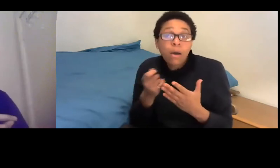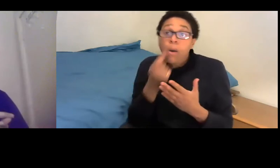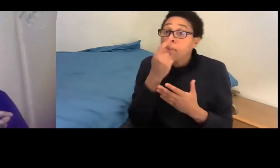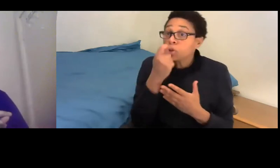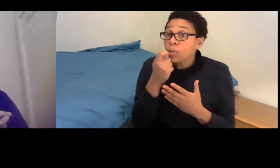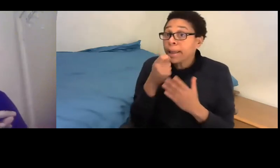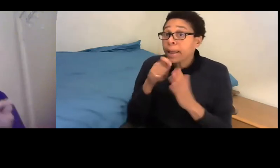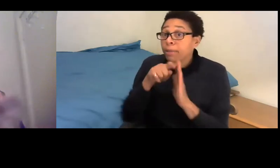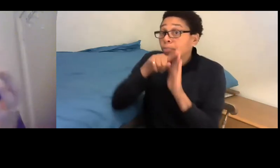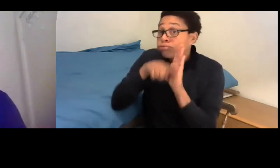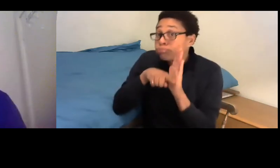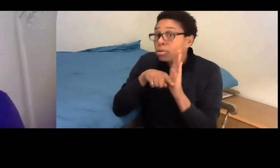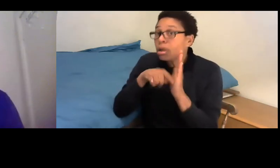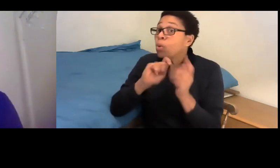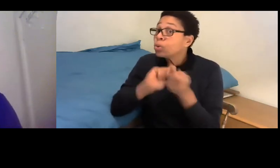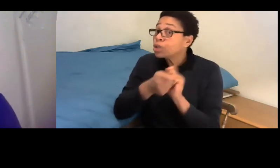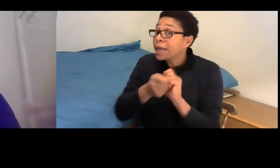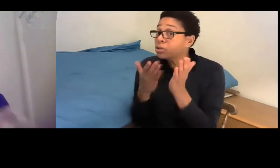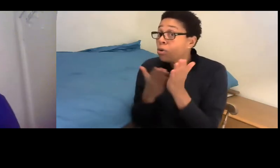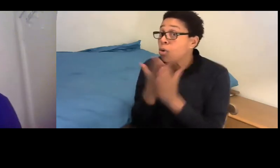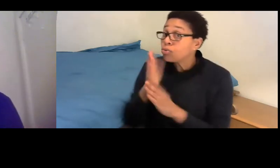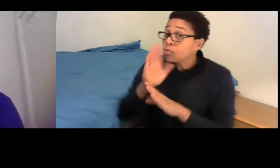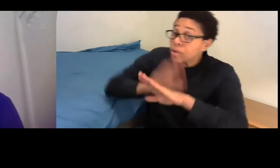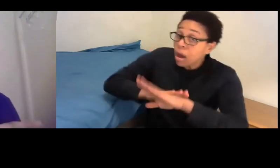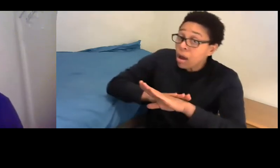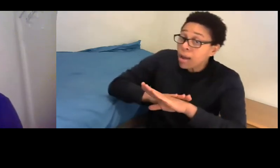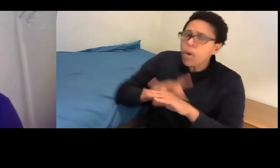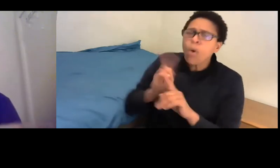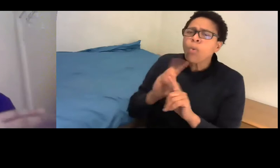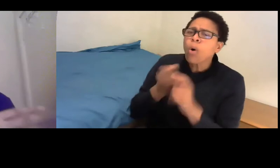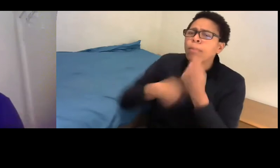And what eventually gets codified in the modern nation